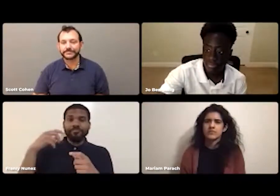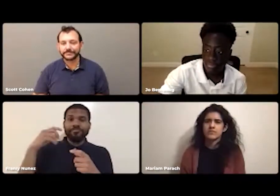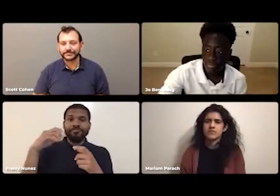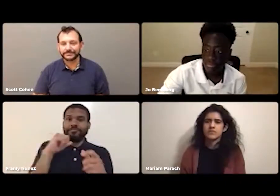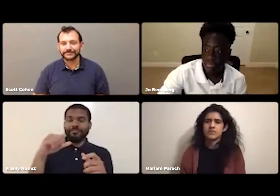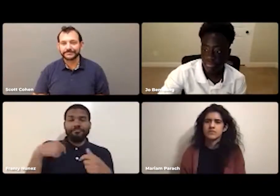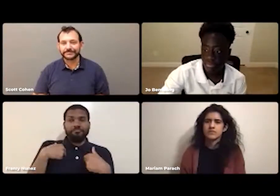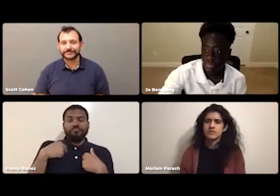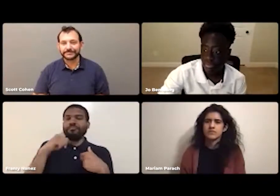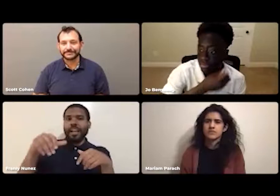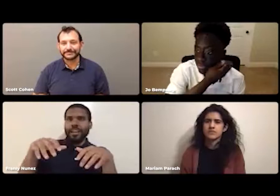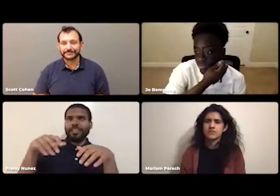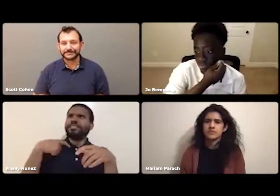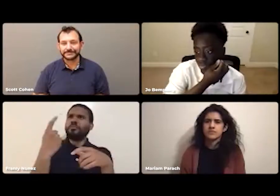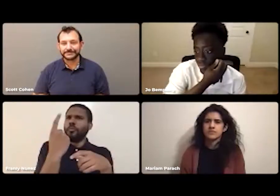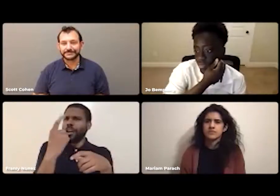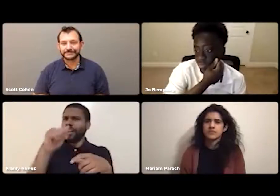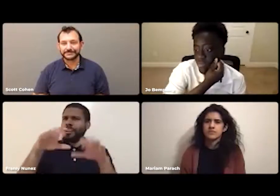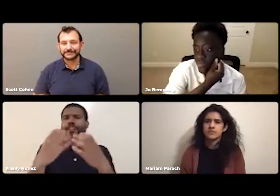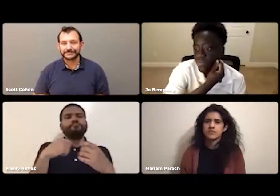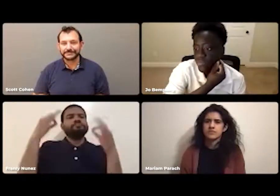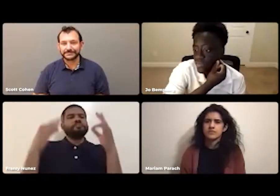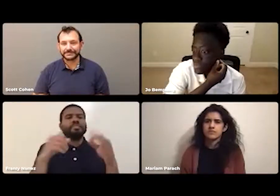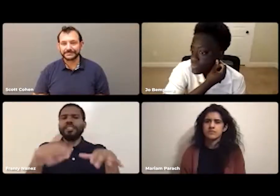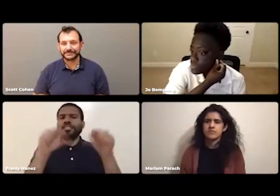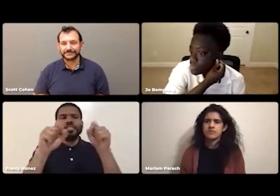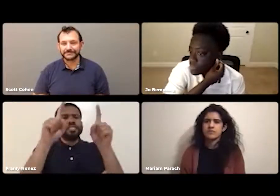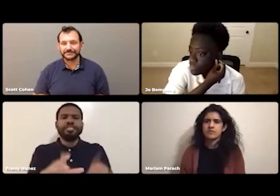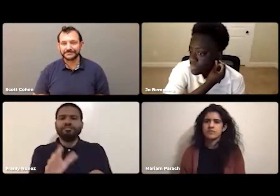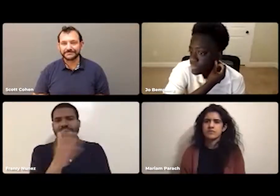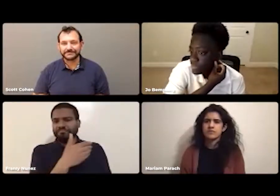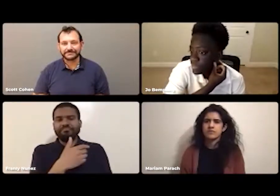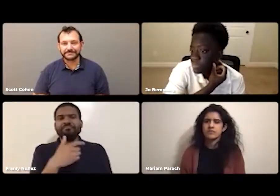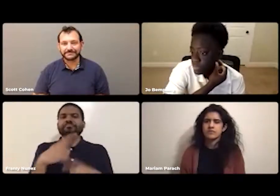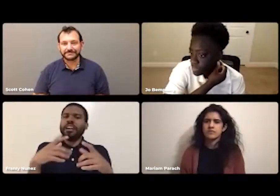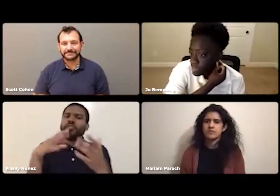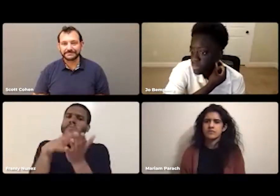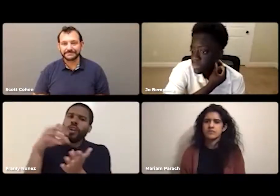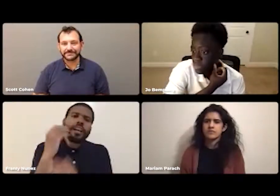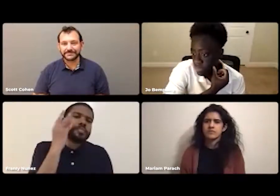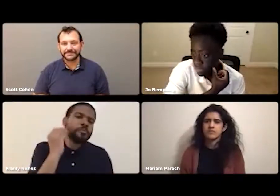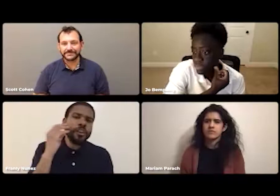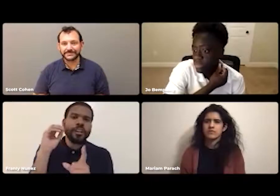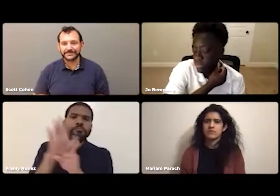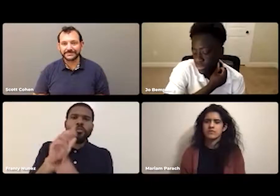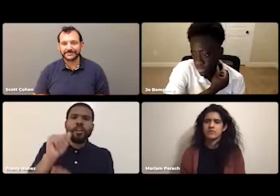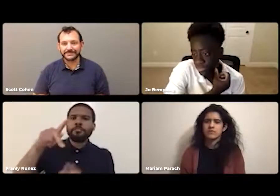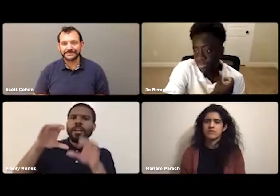It didn't feel like the best fit for me. I took one AP class. I took the test.